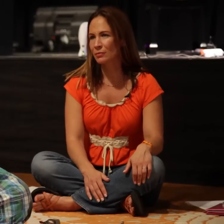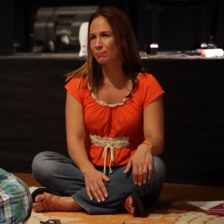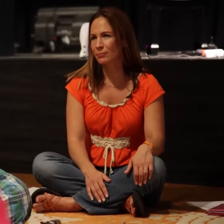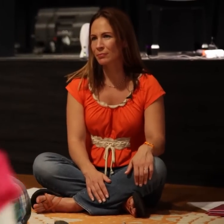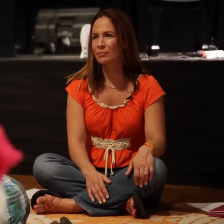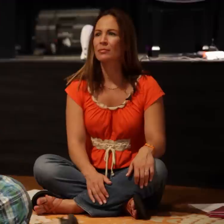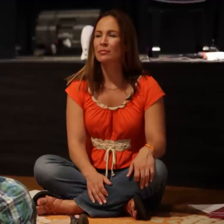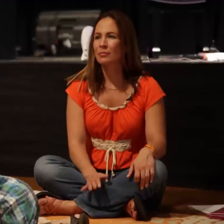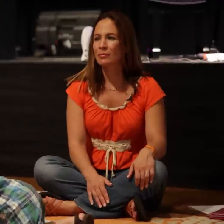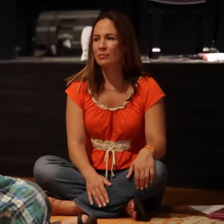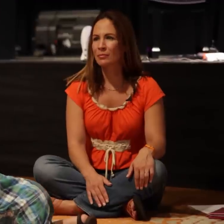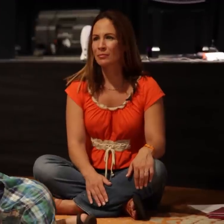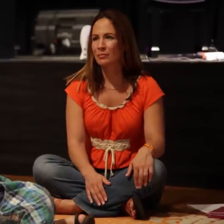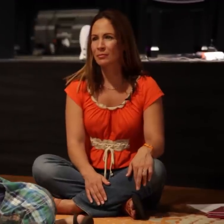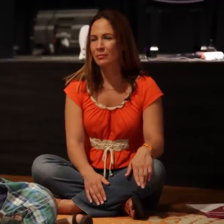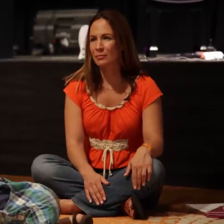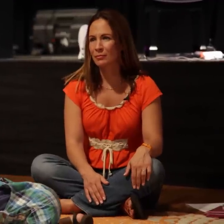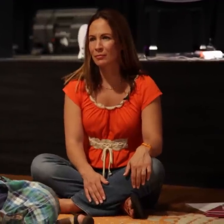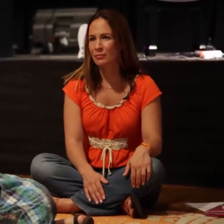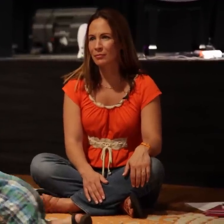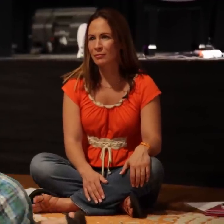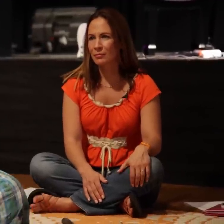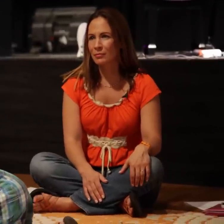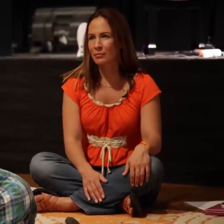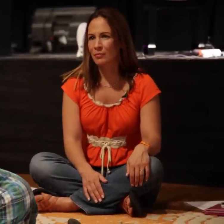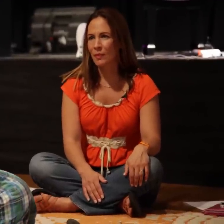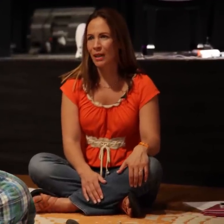you know, and I go down the list. They're like, "Really I wish they had that when my kids were growing up."